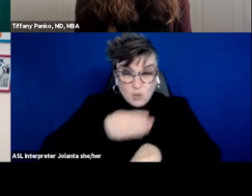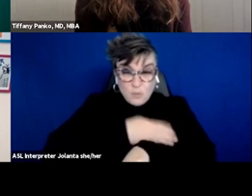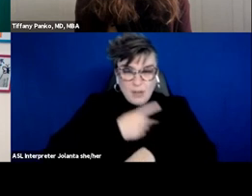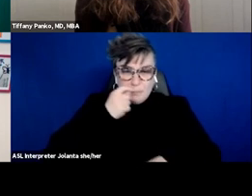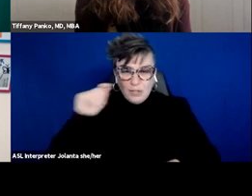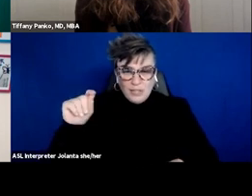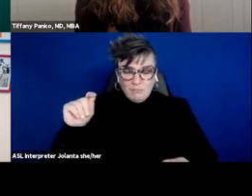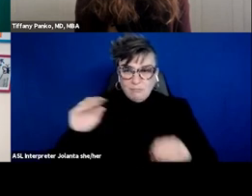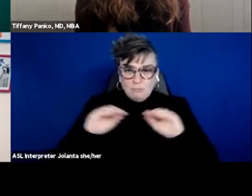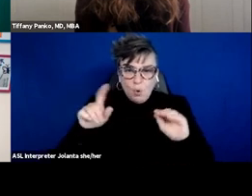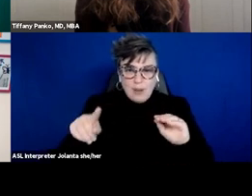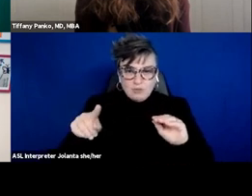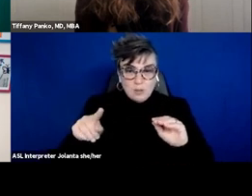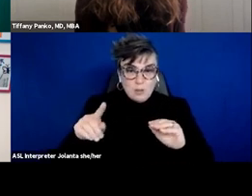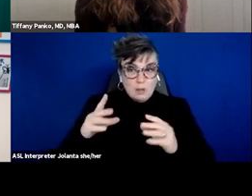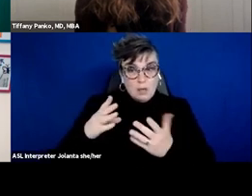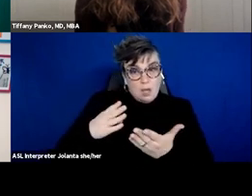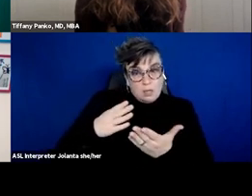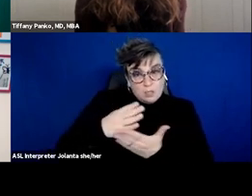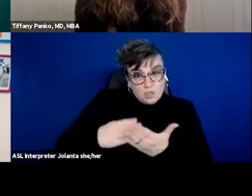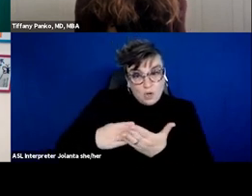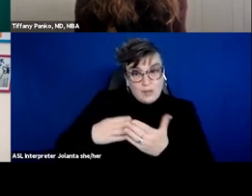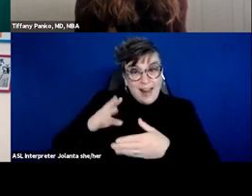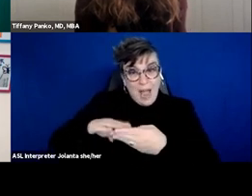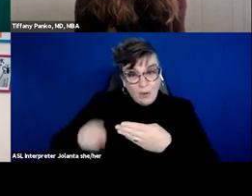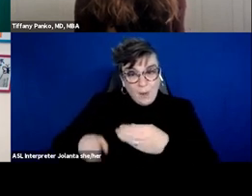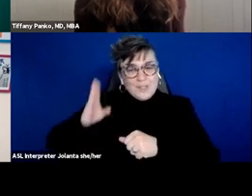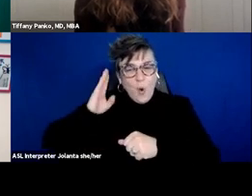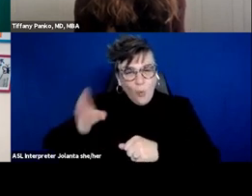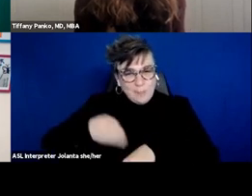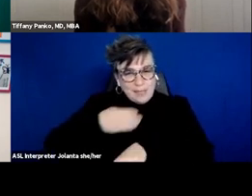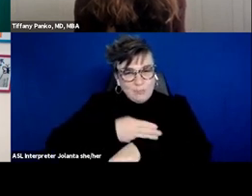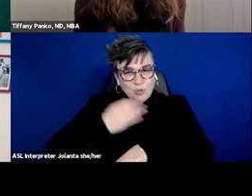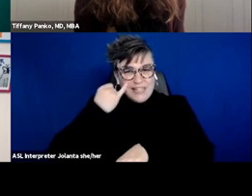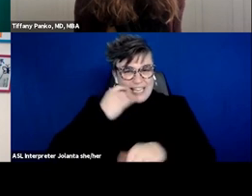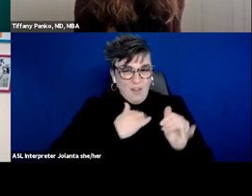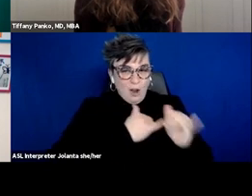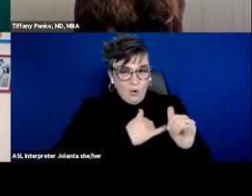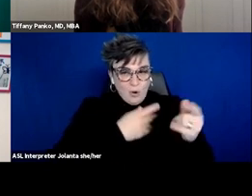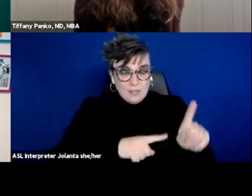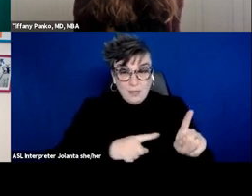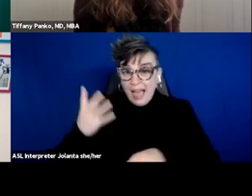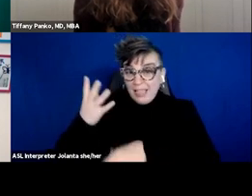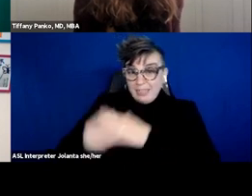outcomes would be improved if there was concordance. A lack of diversity in the physician and nursing